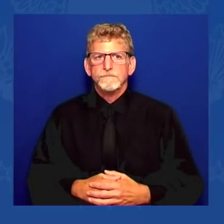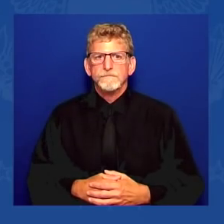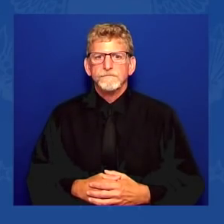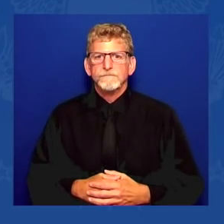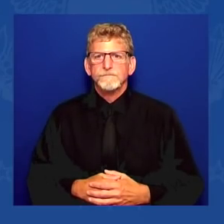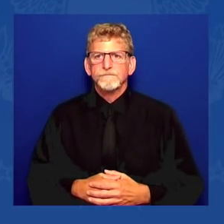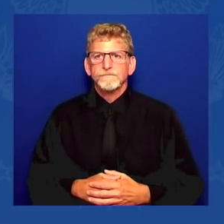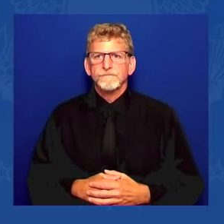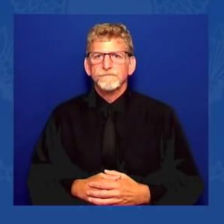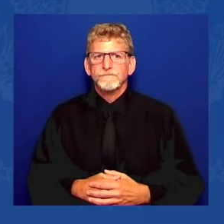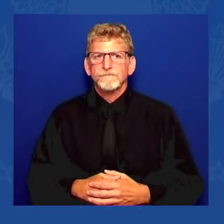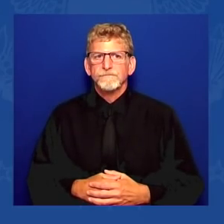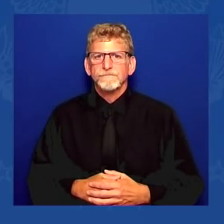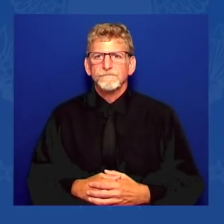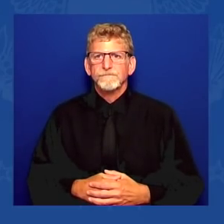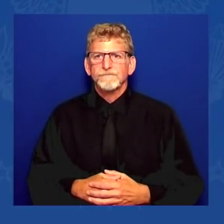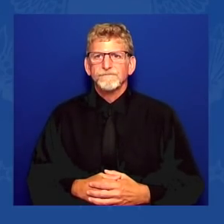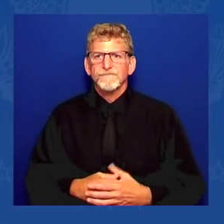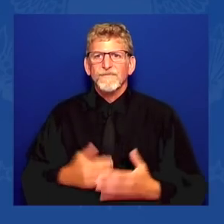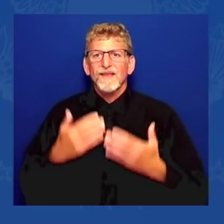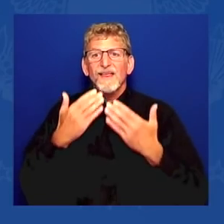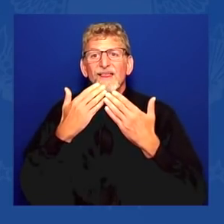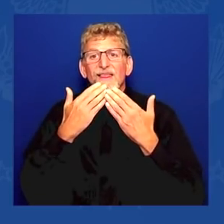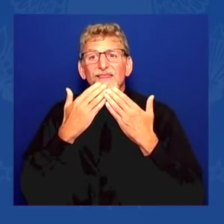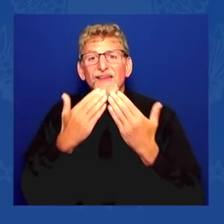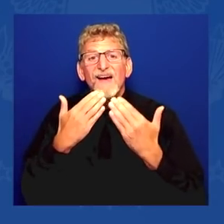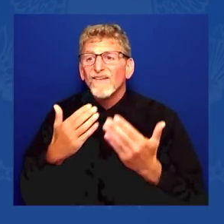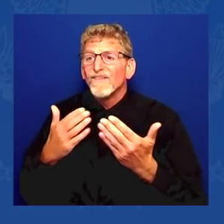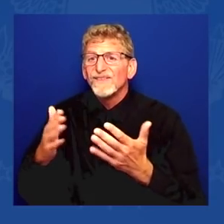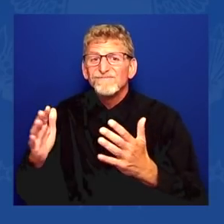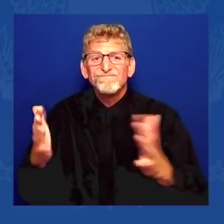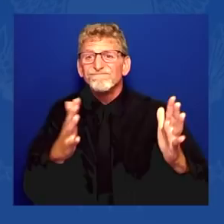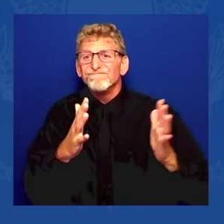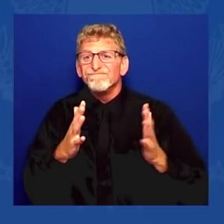The President: Thank you.